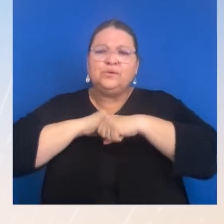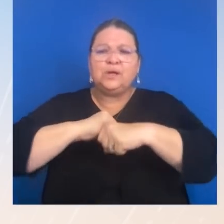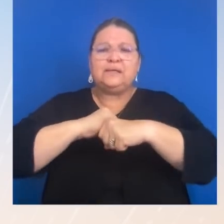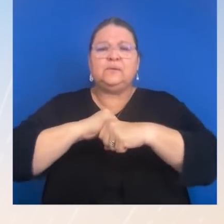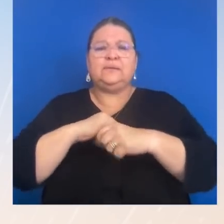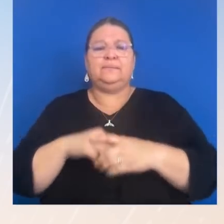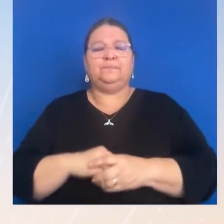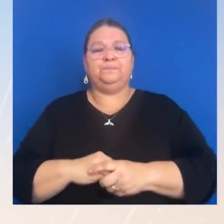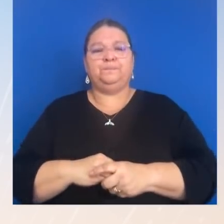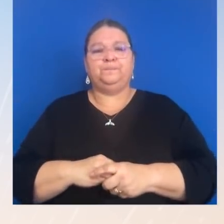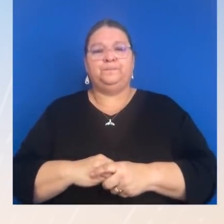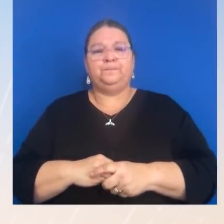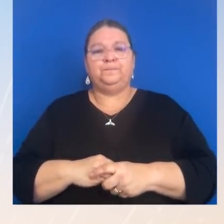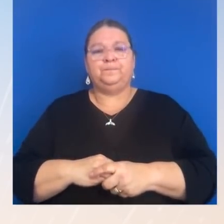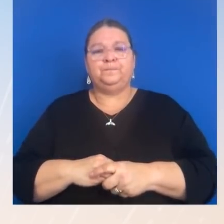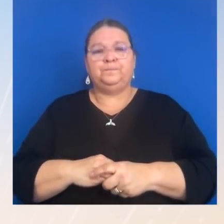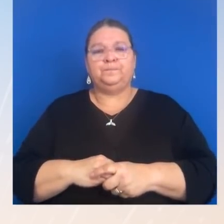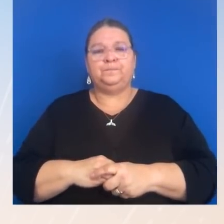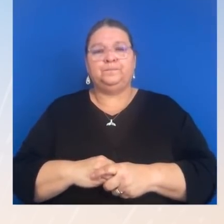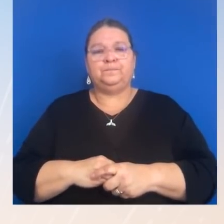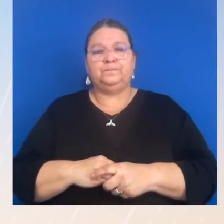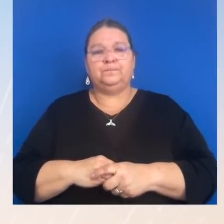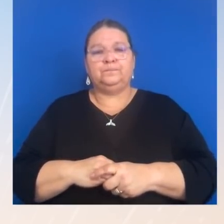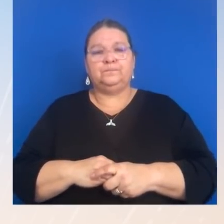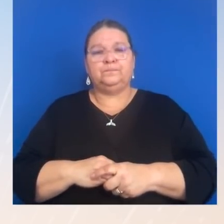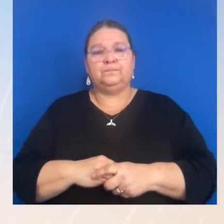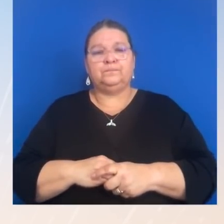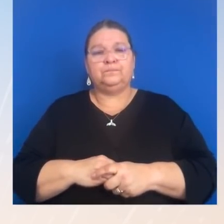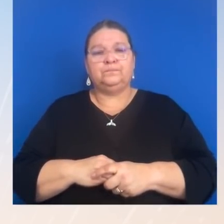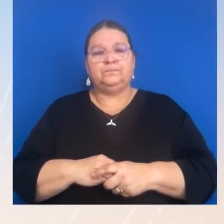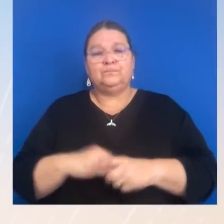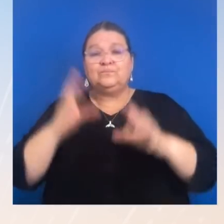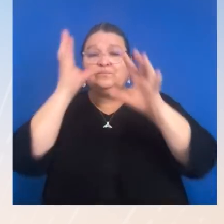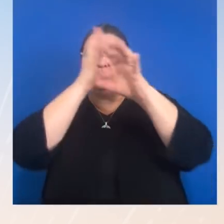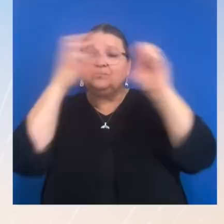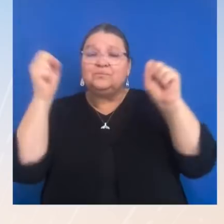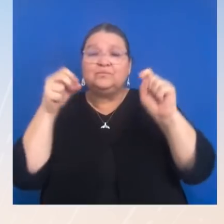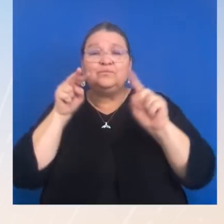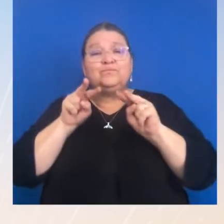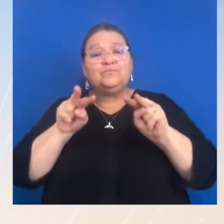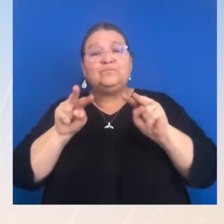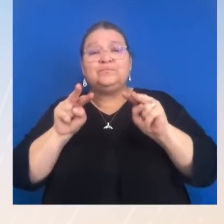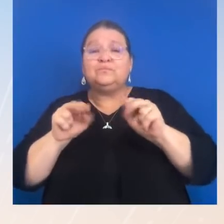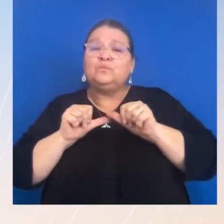And he looks forward to that continuing. The Press: But does it remain the policy that he will only be conducting diplomacy through the King?